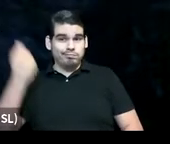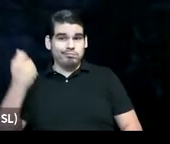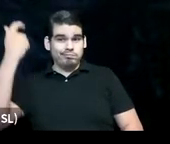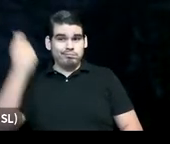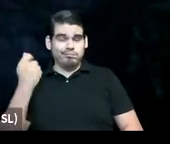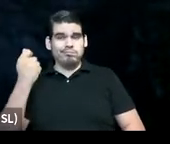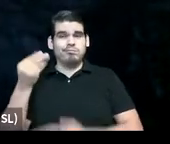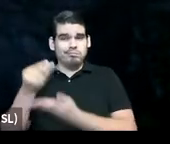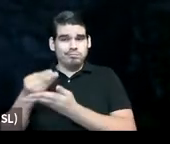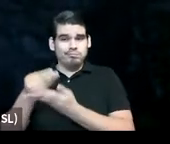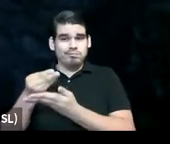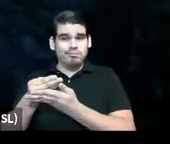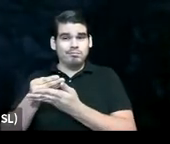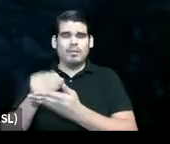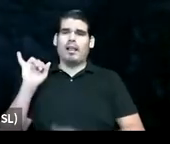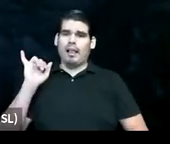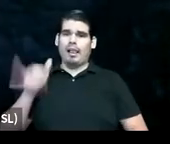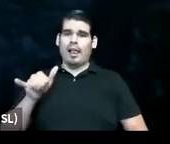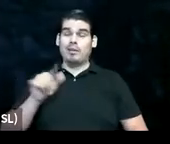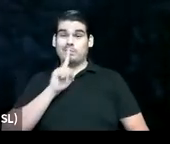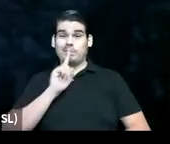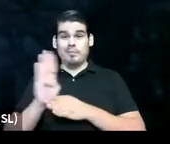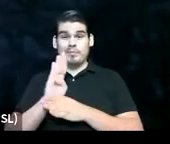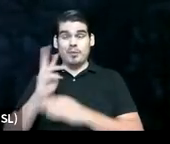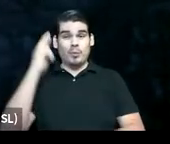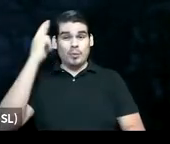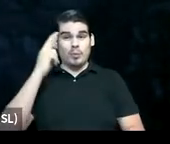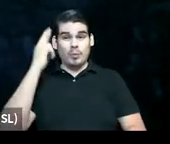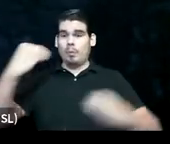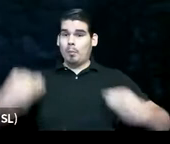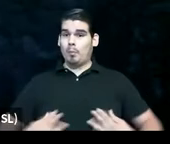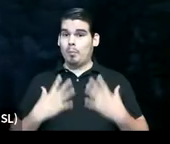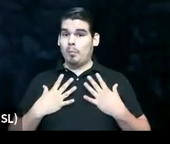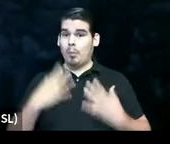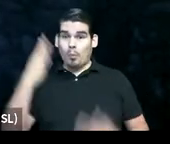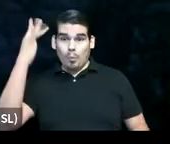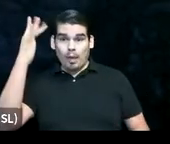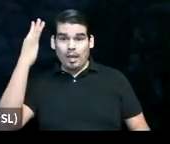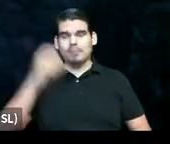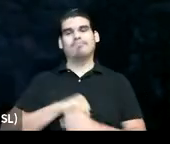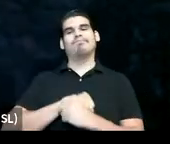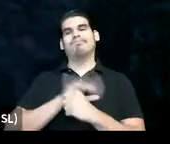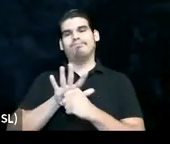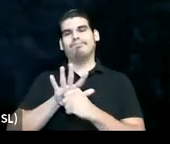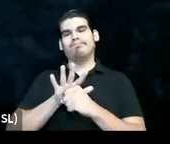Students see that colleges are lending a helping hand during that time I think could really go a long way. Just in sort of